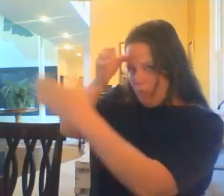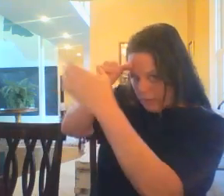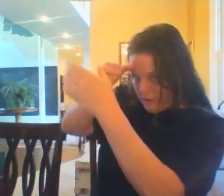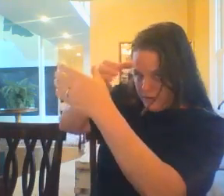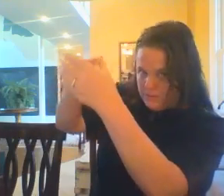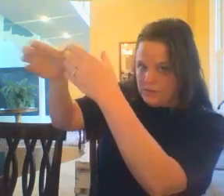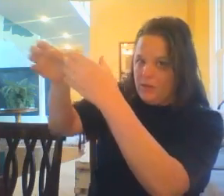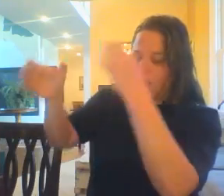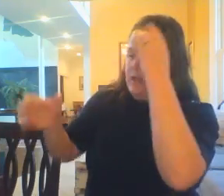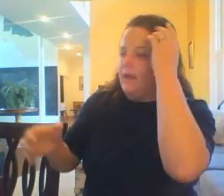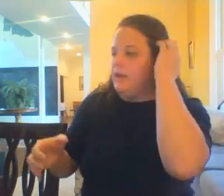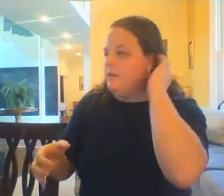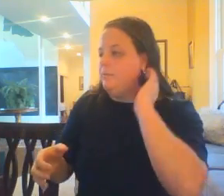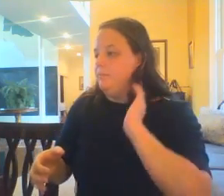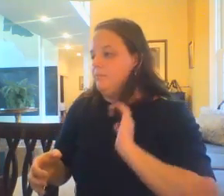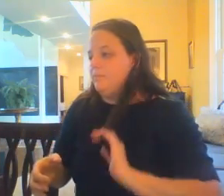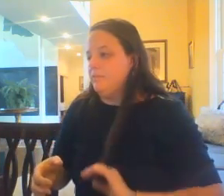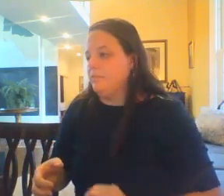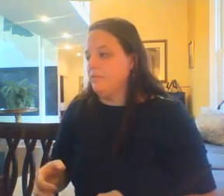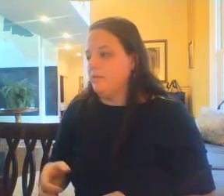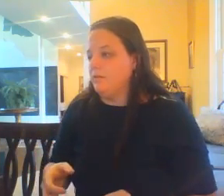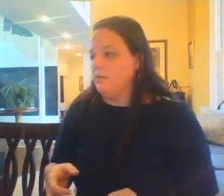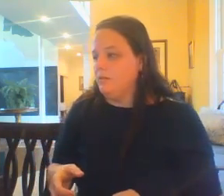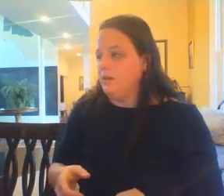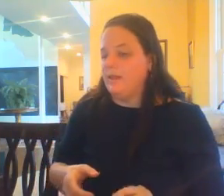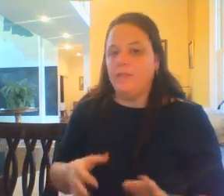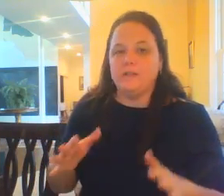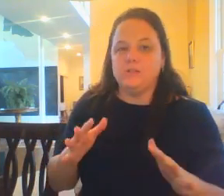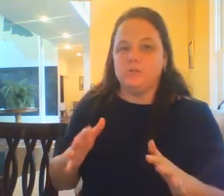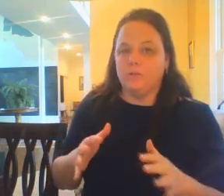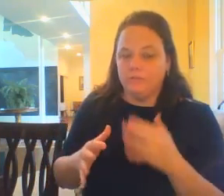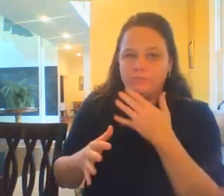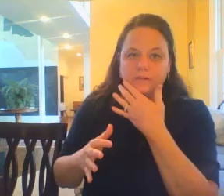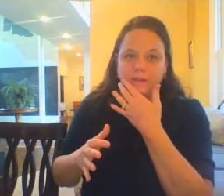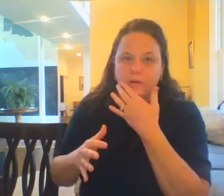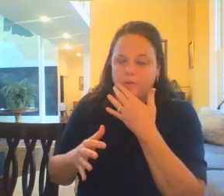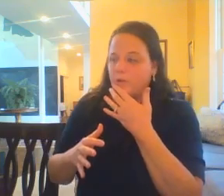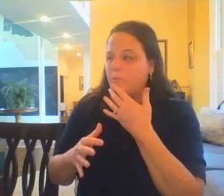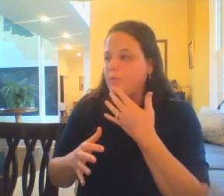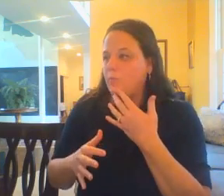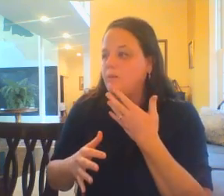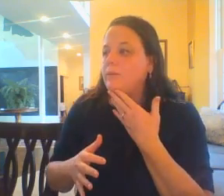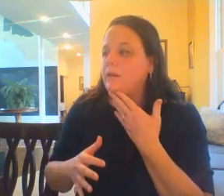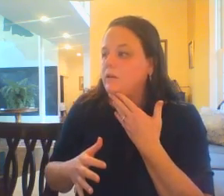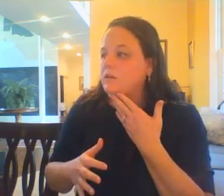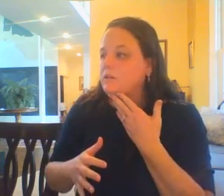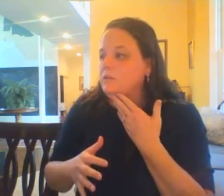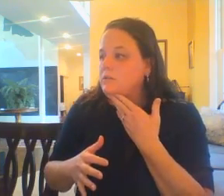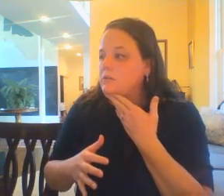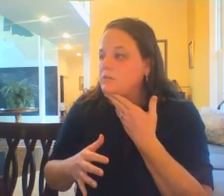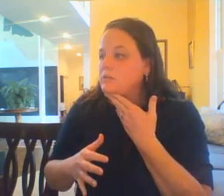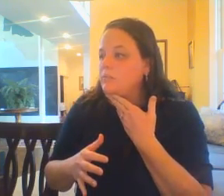brains and again that's just sort of